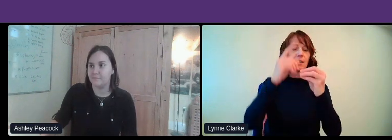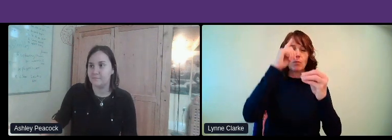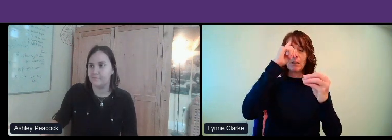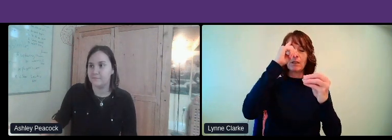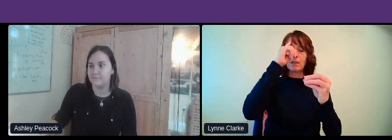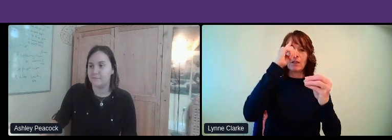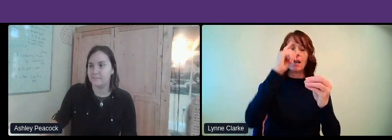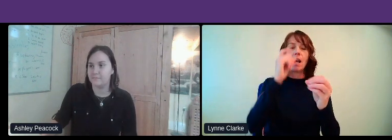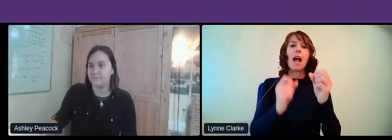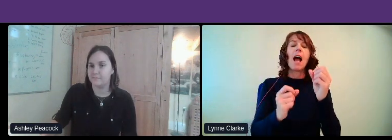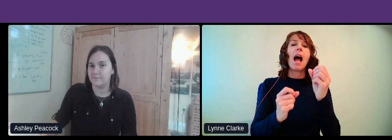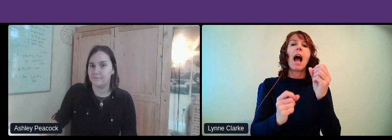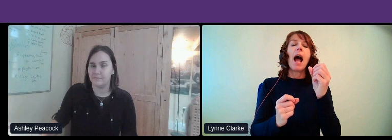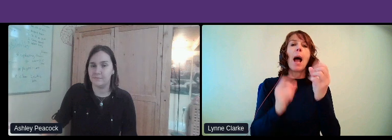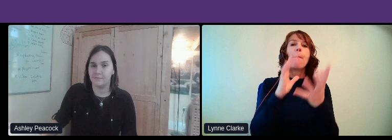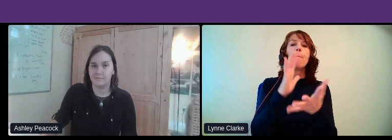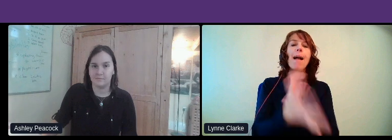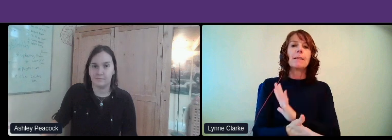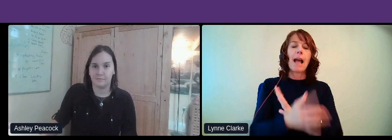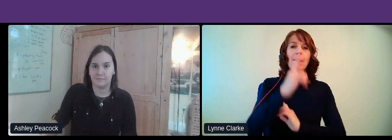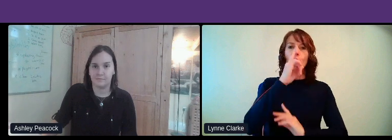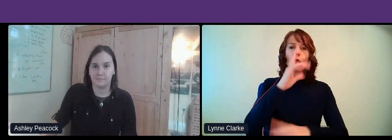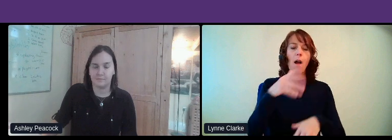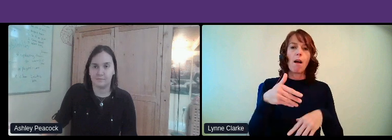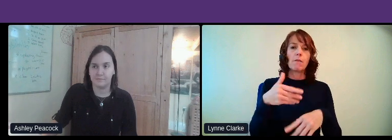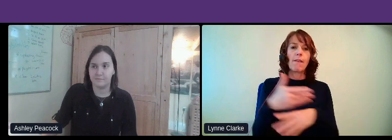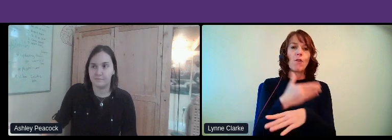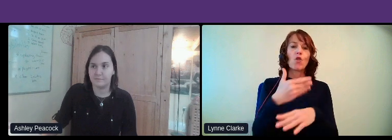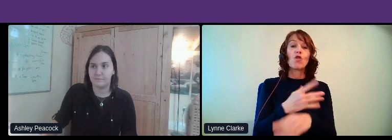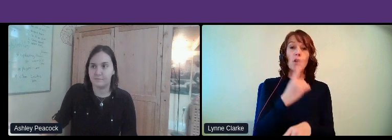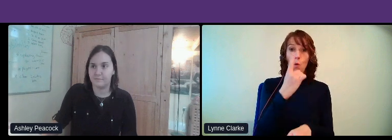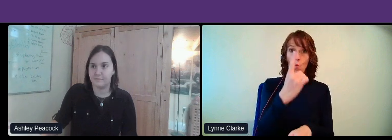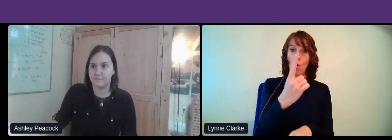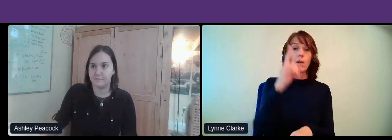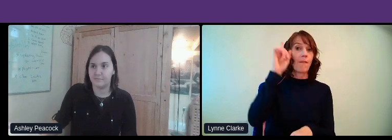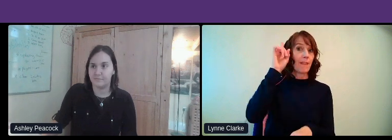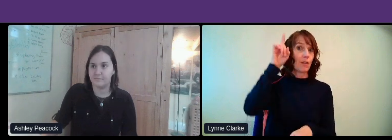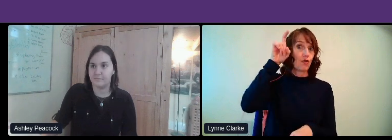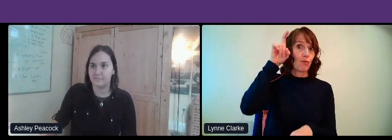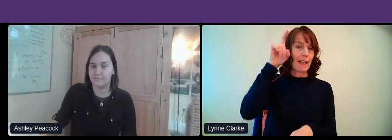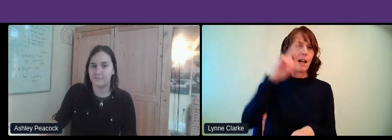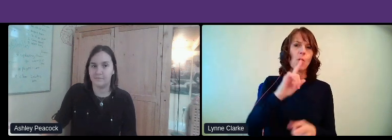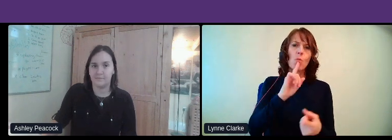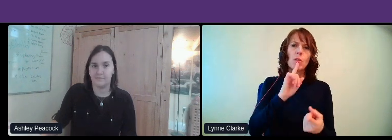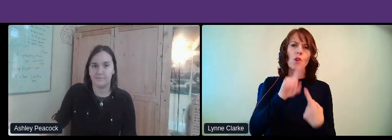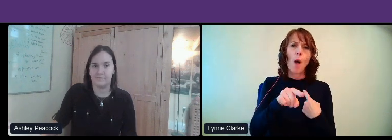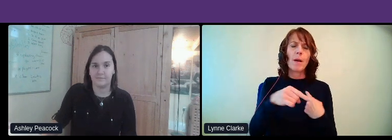unable to function. One of these triggers was a comment on the fact that I was late to work